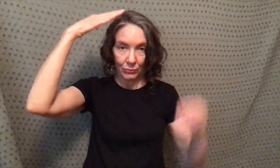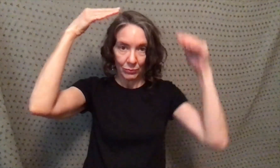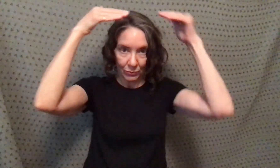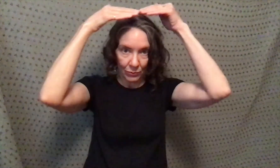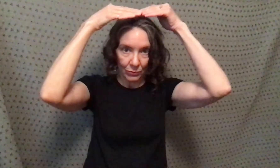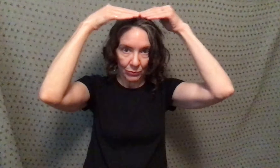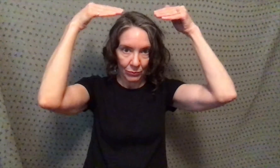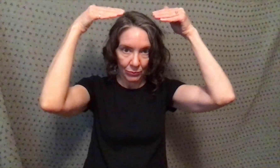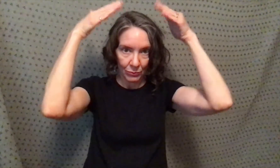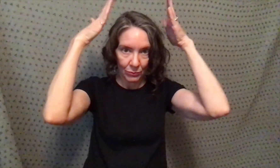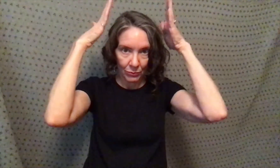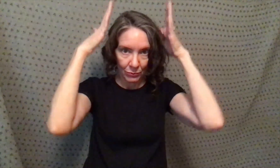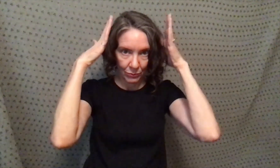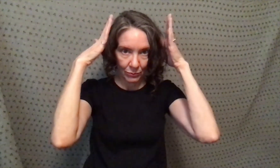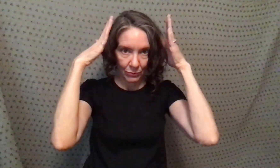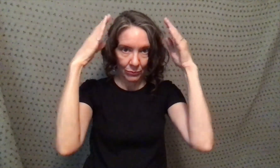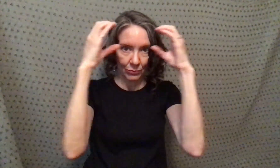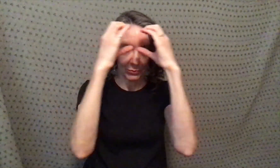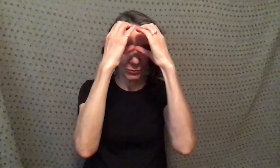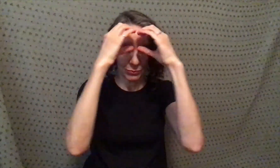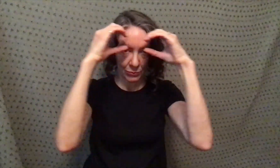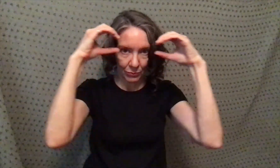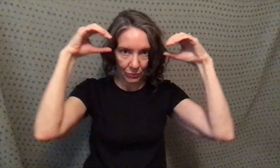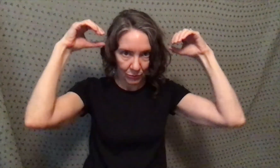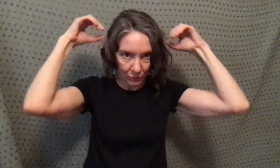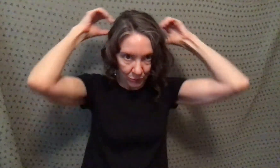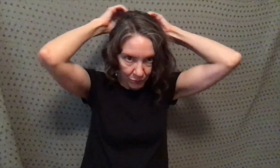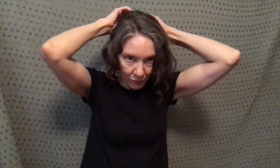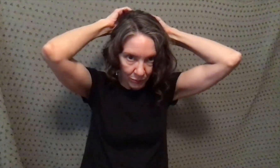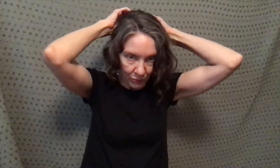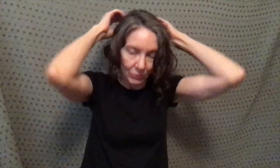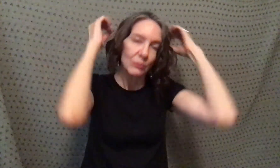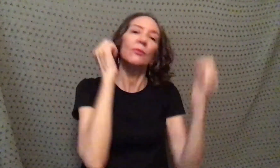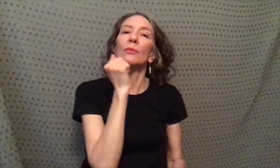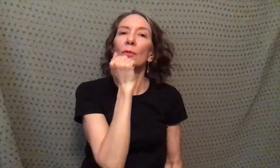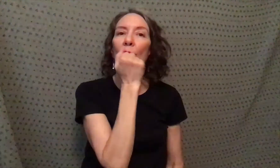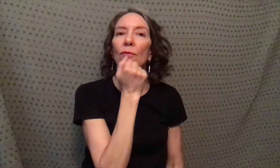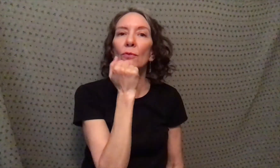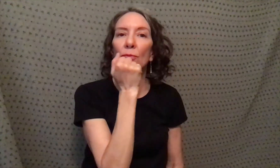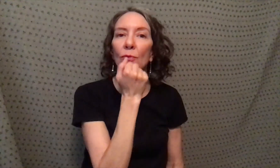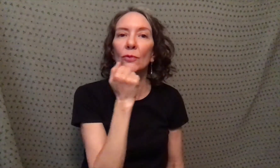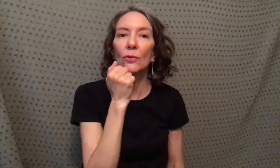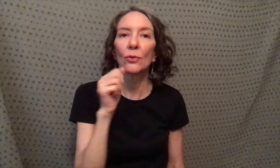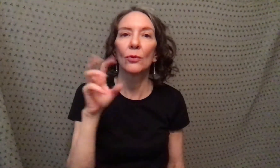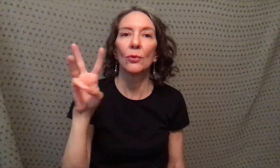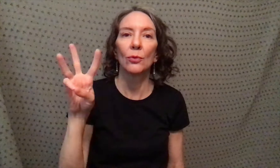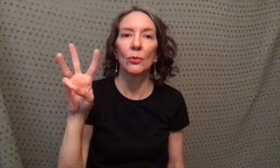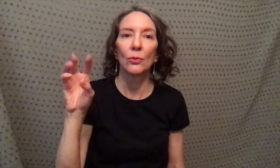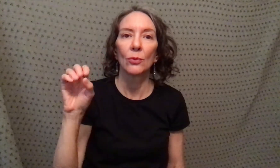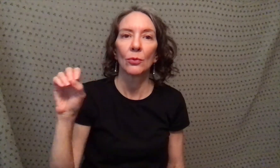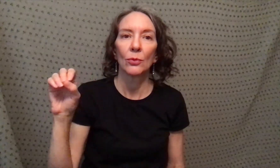This is a hat it's flat-topped, it has a brim, the fabric is